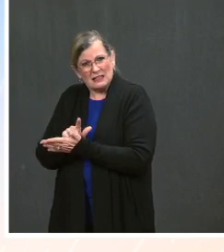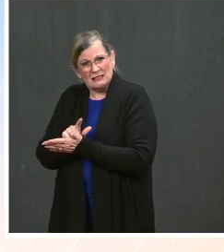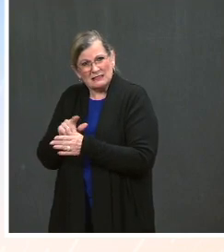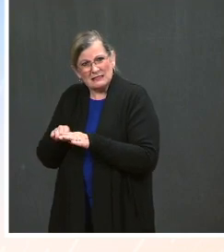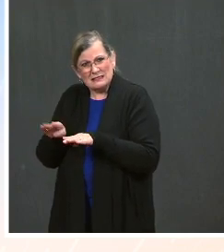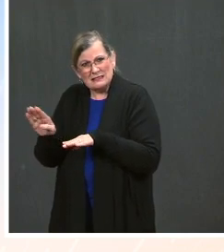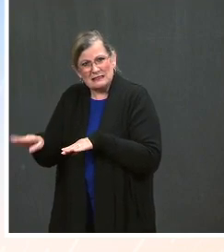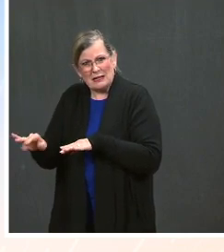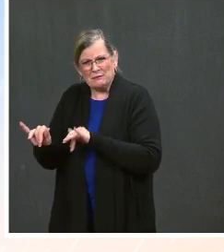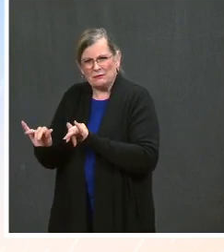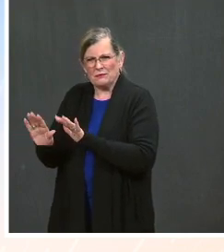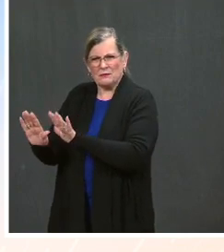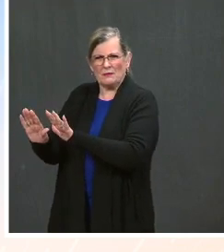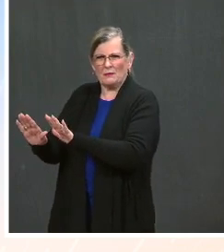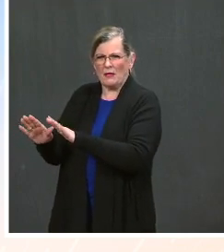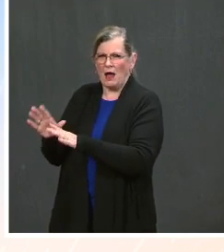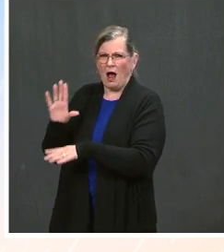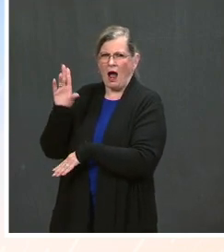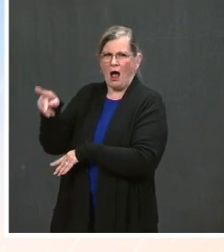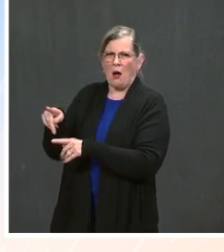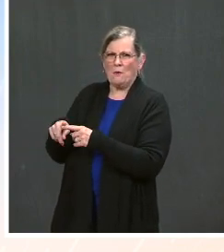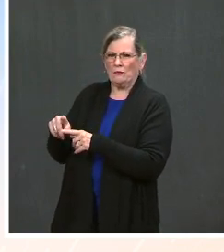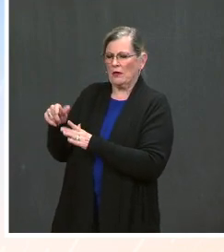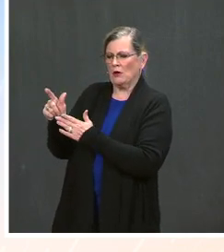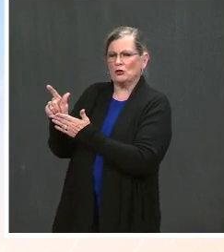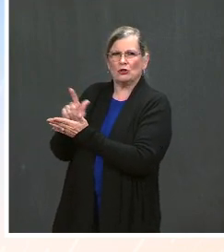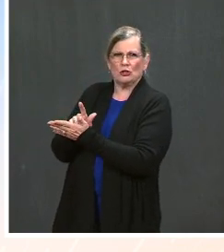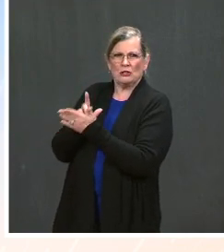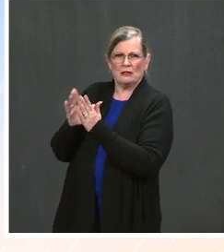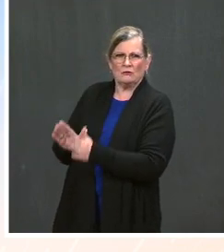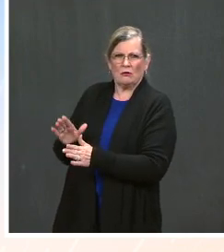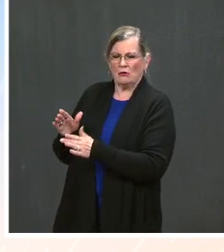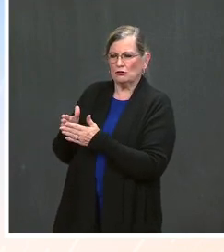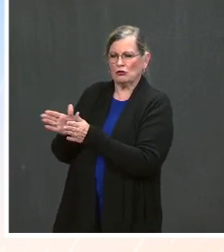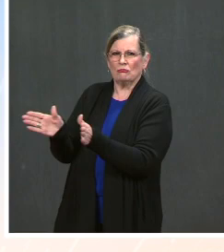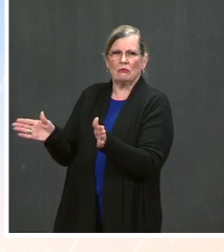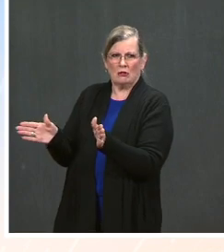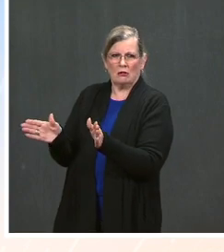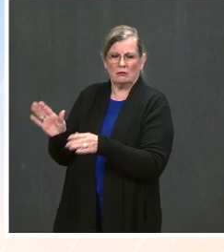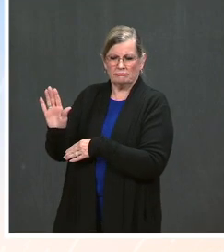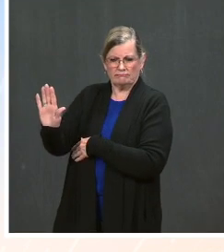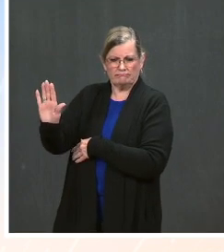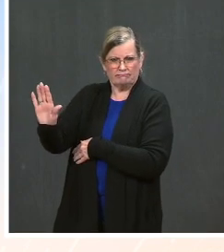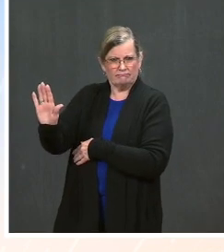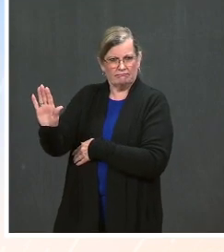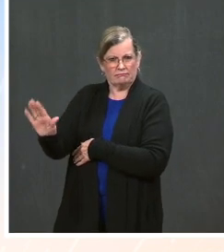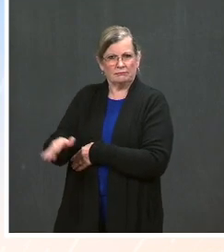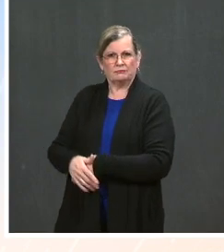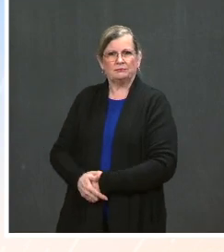The Press: Thanks, Jen. On the issue of voting rights, the President said that he would support Major League Baseball